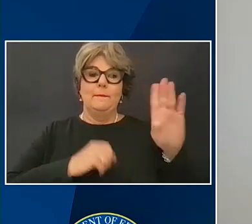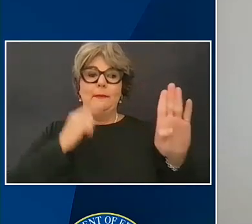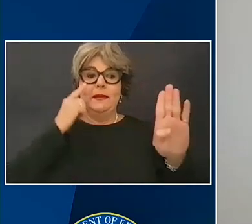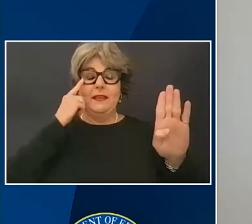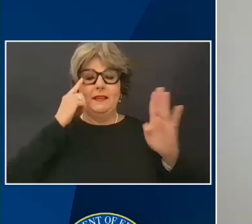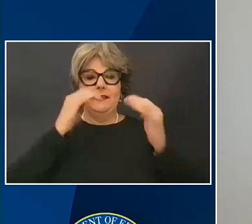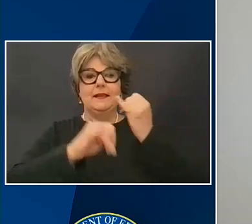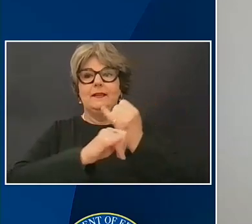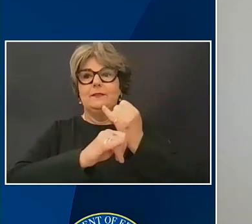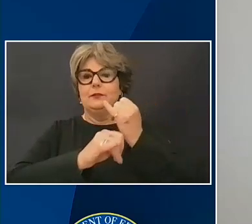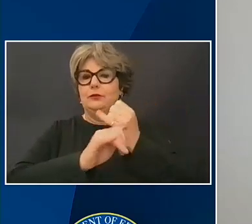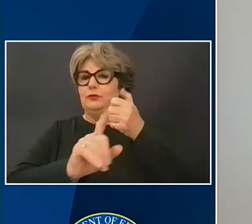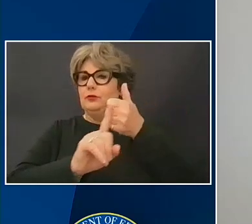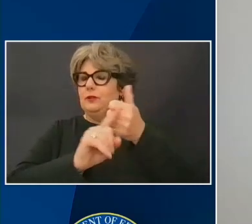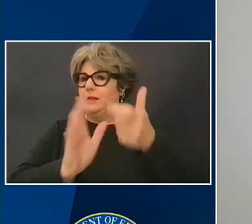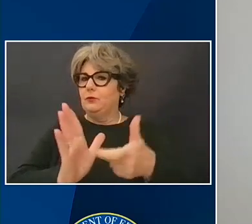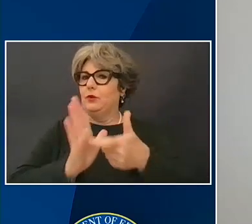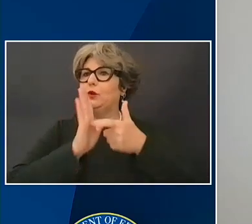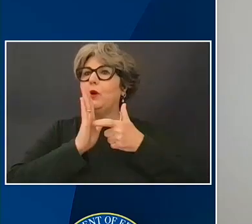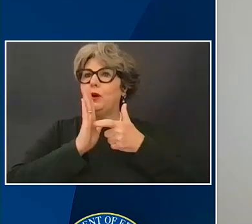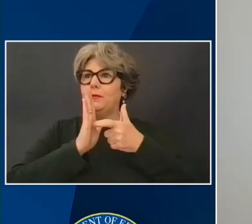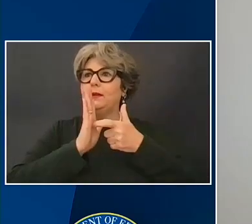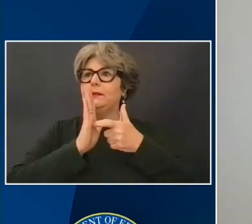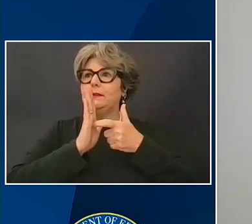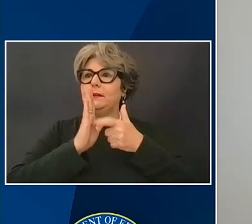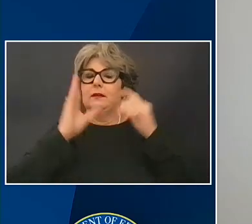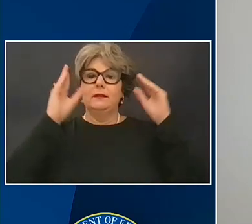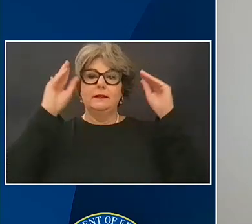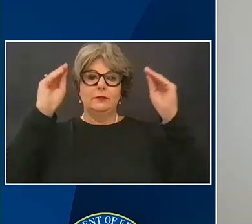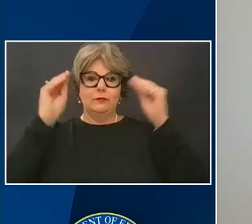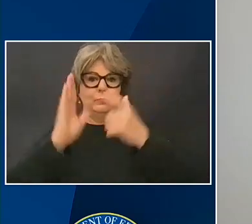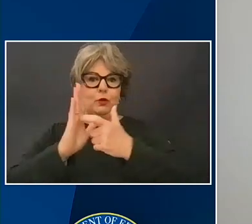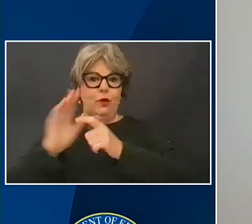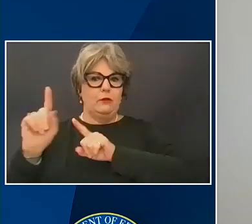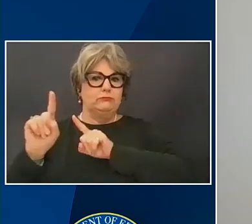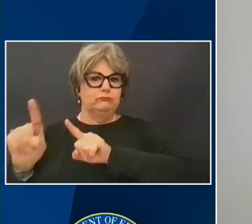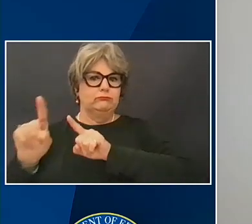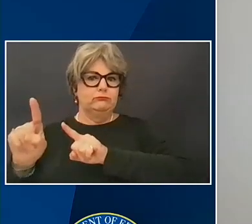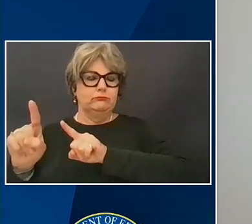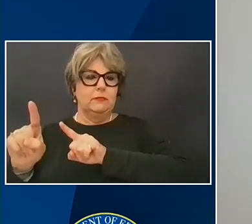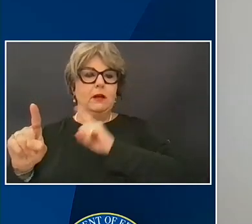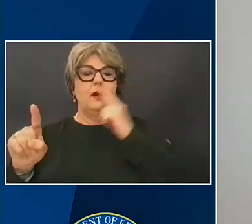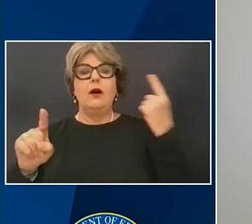itself has a requirement that its instructors take attendance. That would apply only in cases where, for